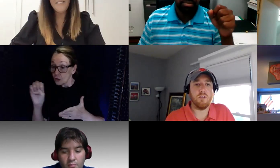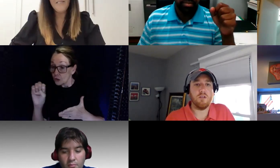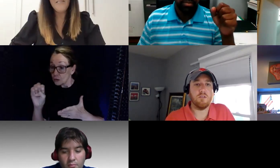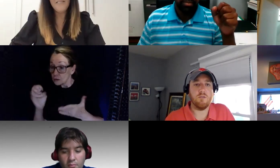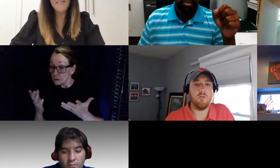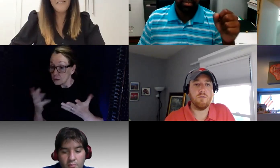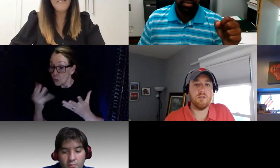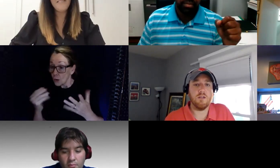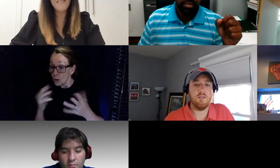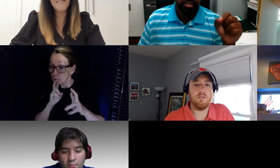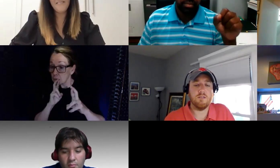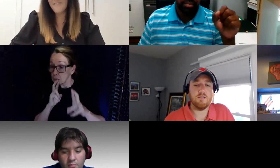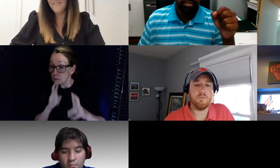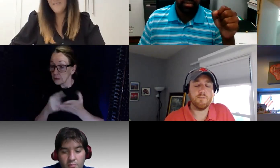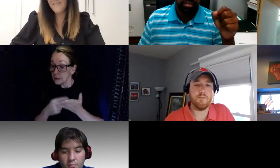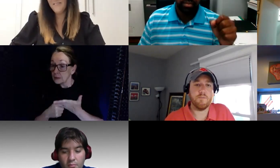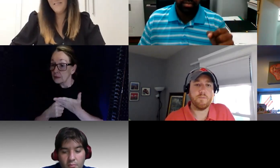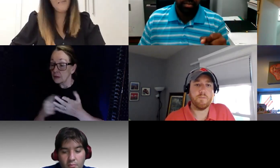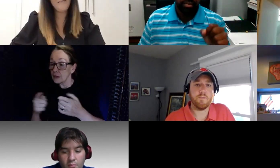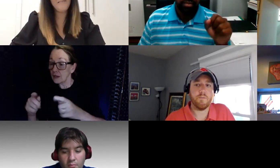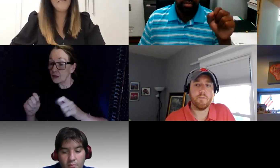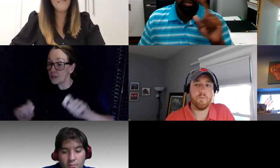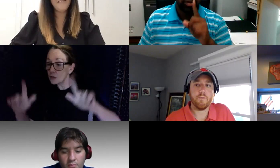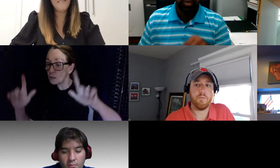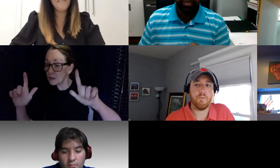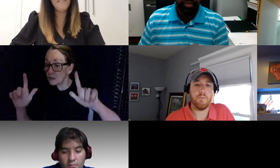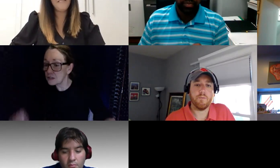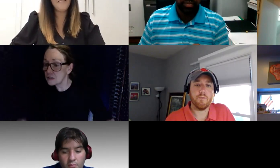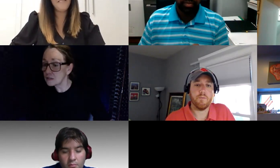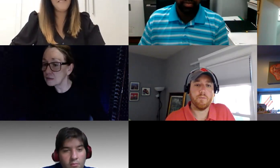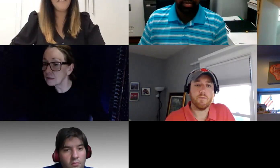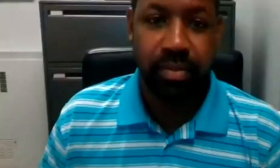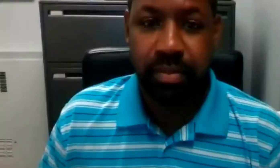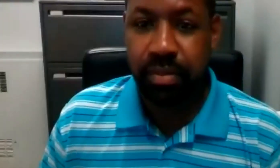AND THEN, I THINK THE NEXT ONE WAS THE DIRECTOR'S COMMUNITY DISCUSSION WITH THE INTERPRETERS FROM EARLIER THIS WEEK.